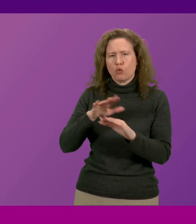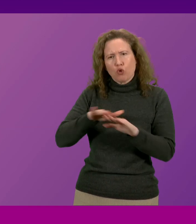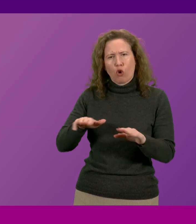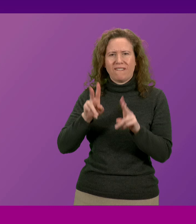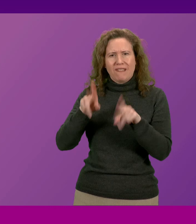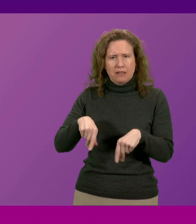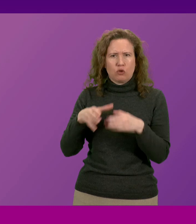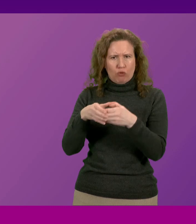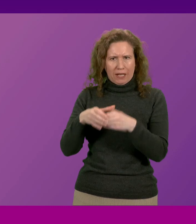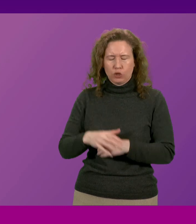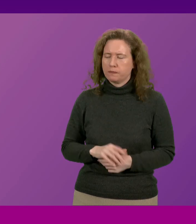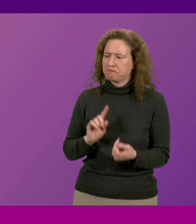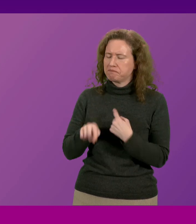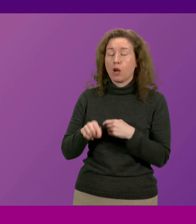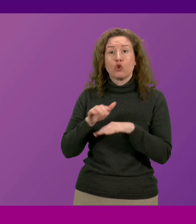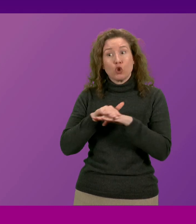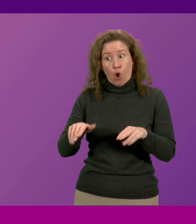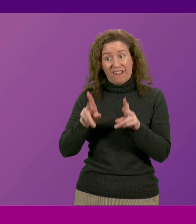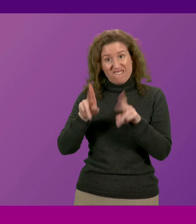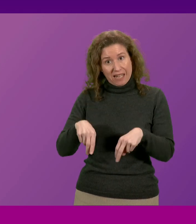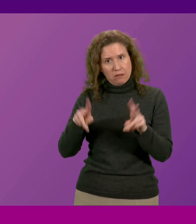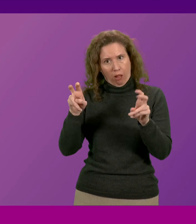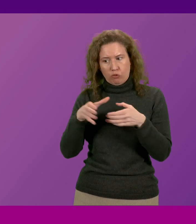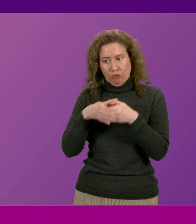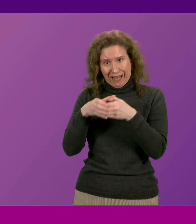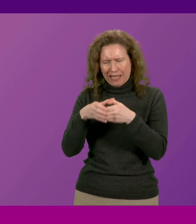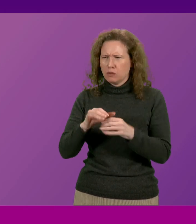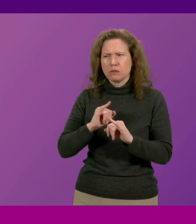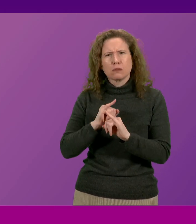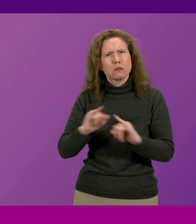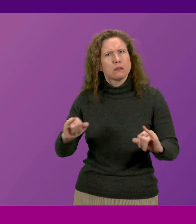Non-fatal strangulation is an abhorrent act, and I fully recognise the significant physical